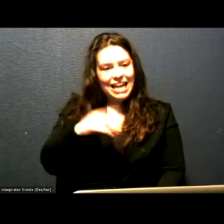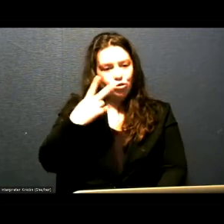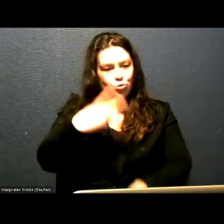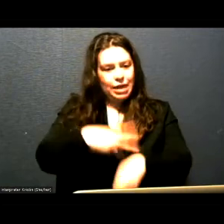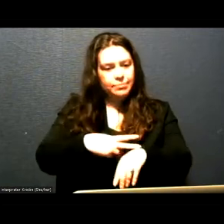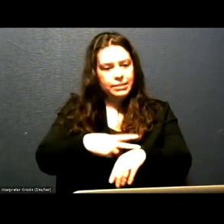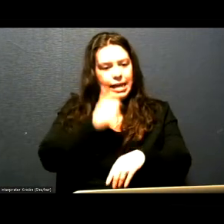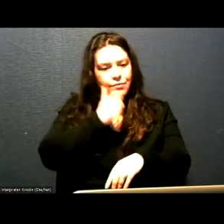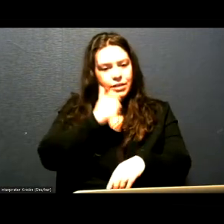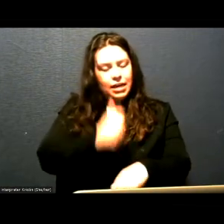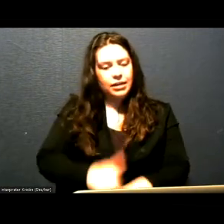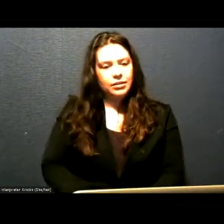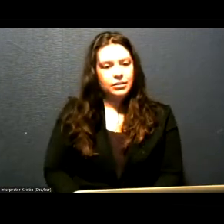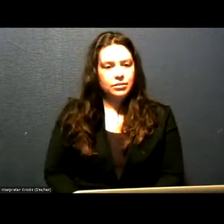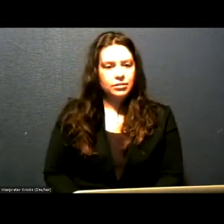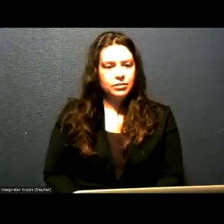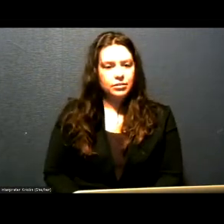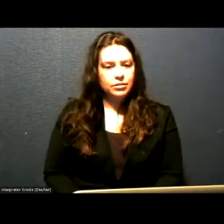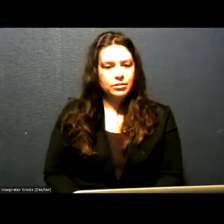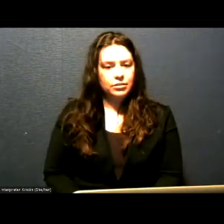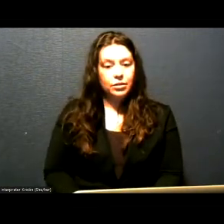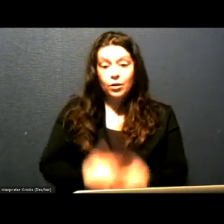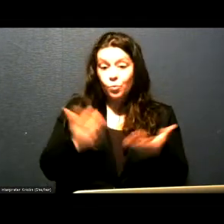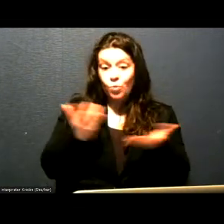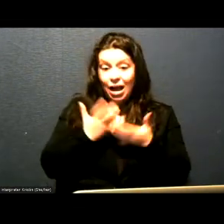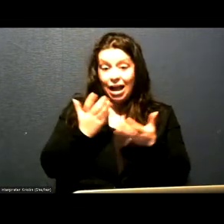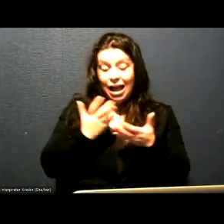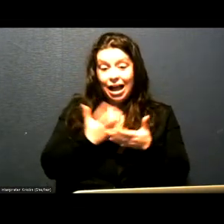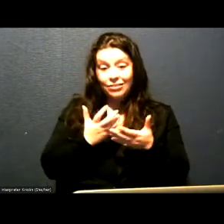Erika: Ugh! They're missing out on a great snack, but I’m sure they'll come out right after we're done here